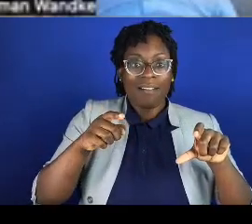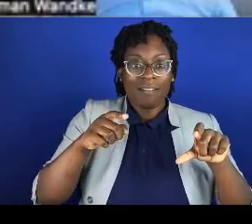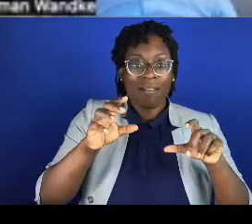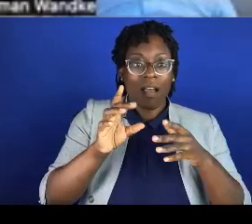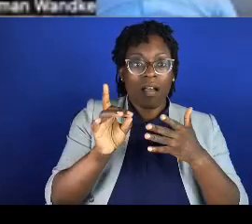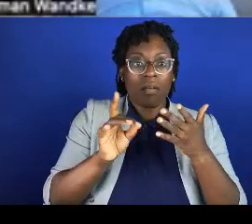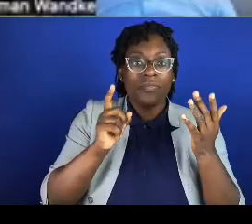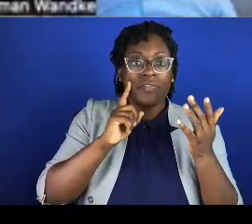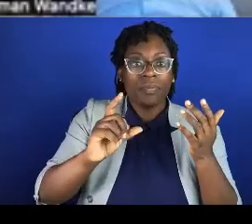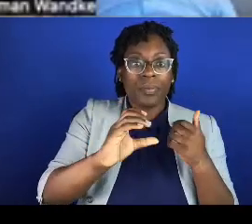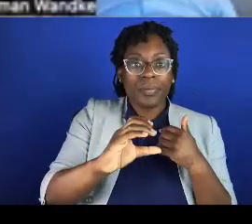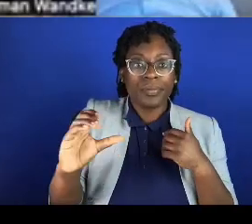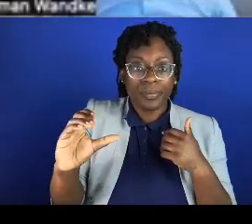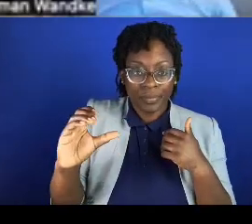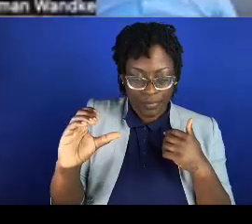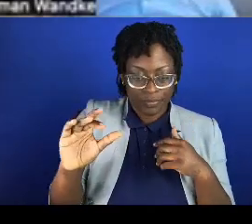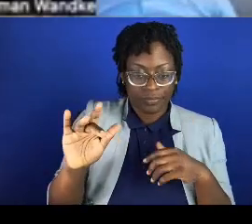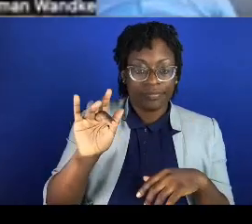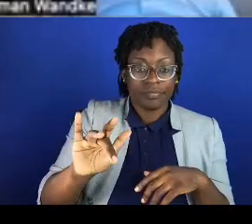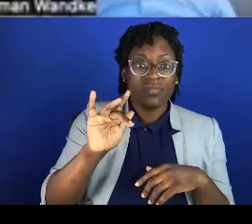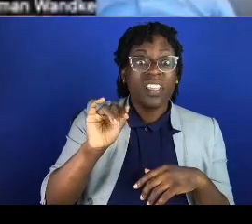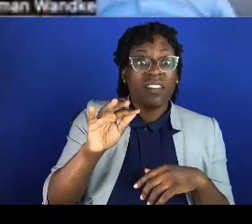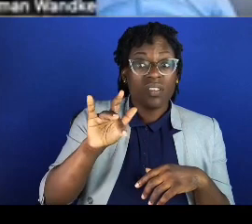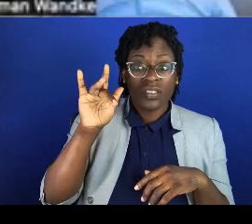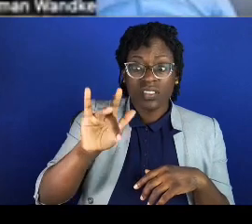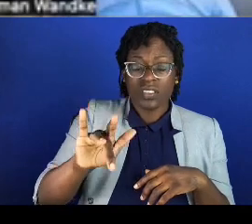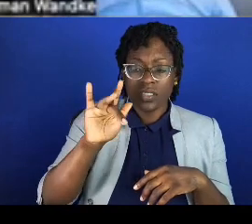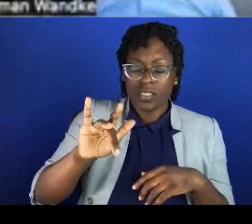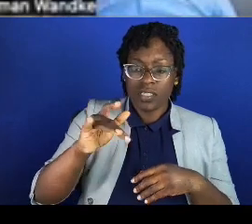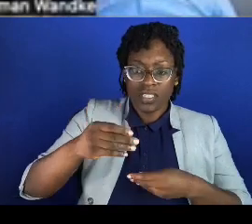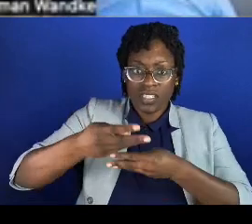screen. If you do not see the captions after clicking